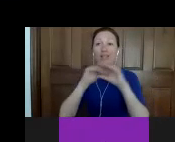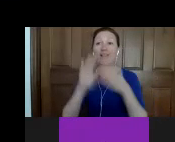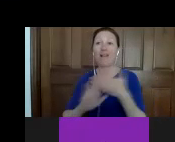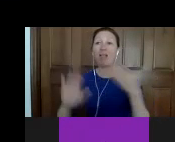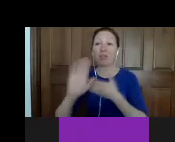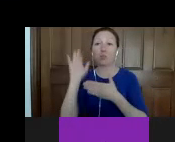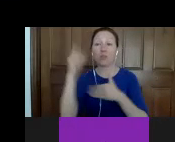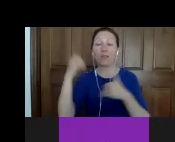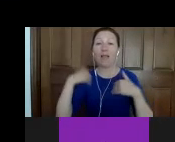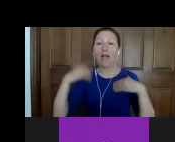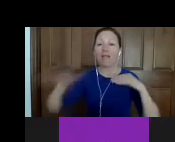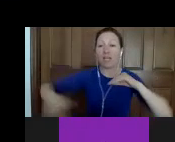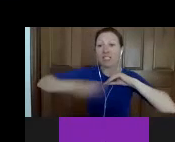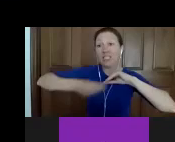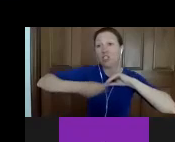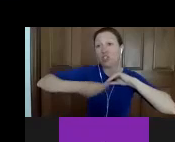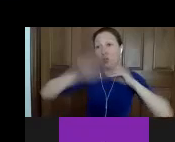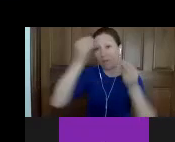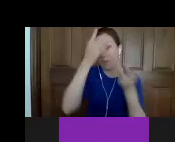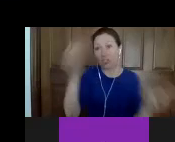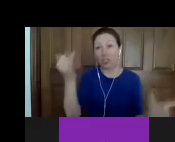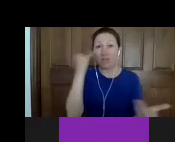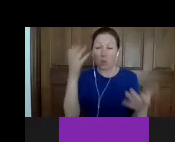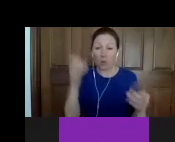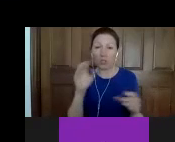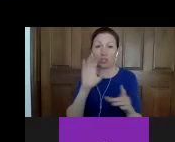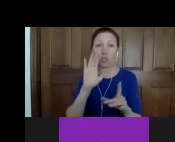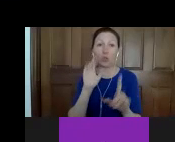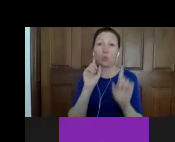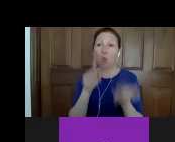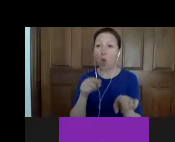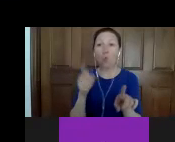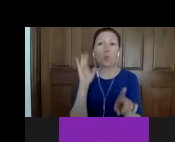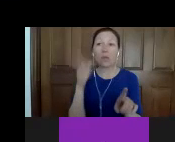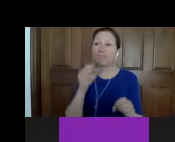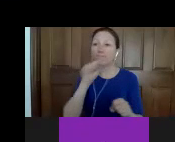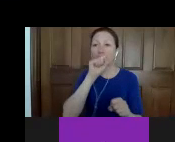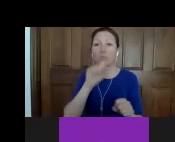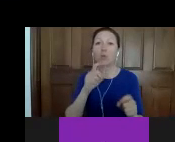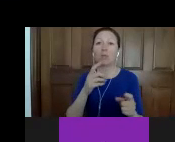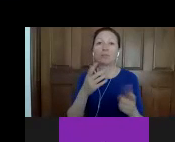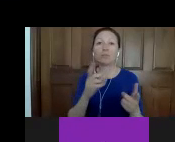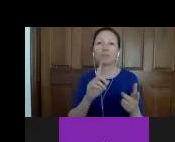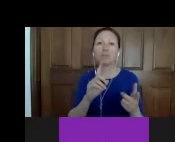to check that one out, we'd love to have you. Jason, we have one more question that just